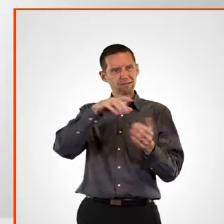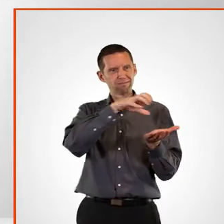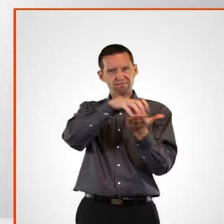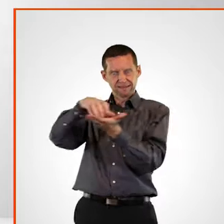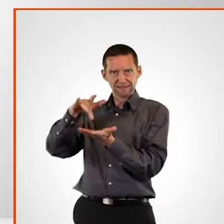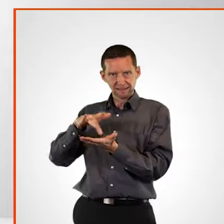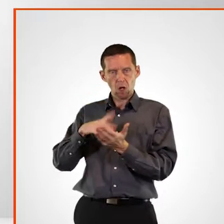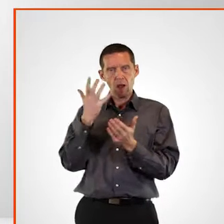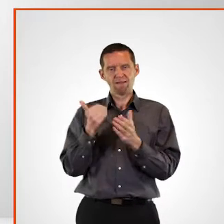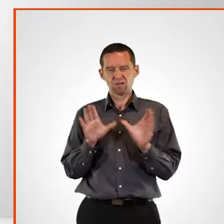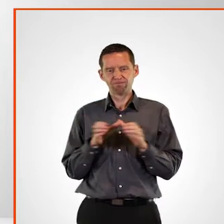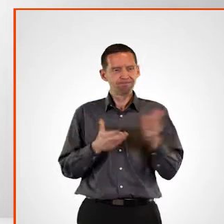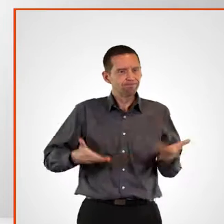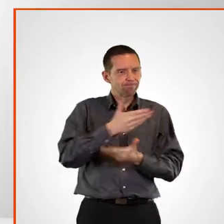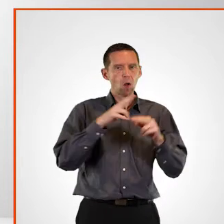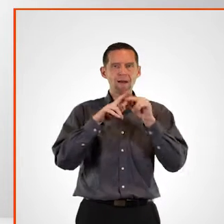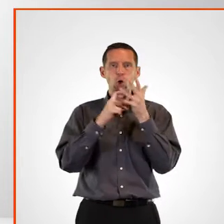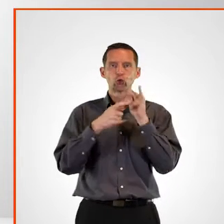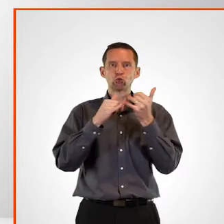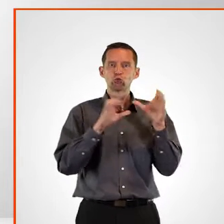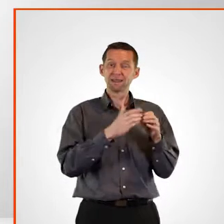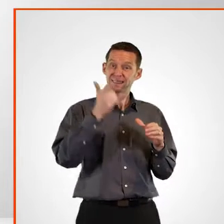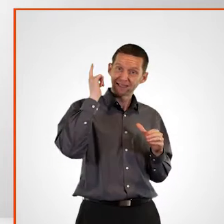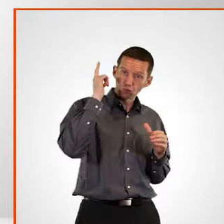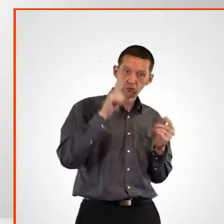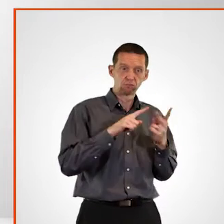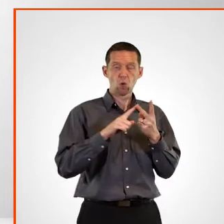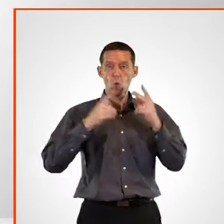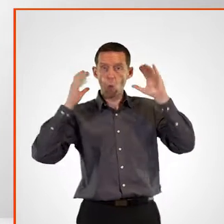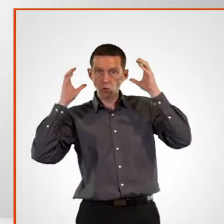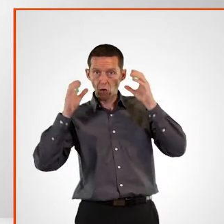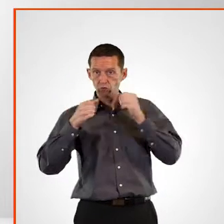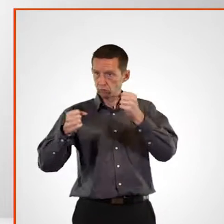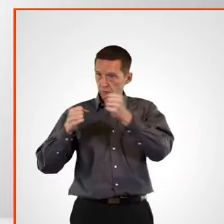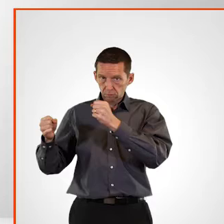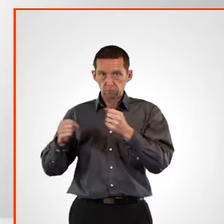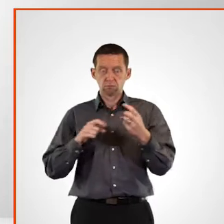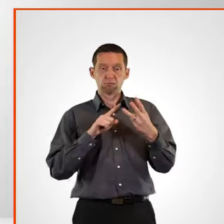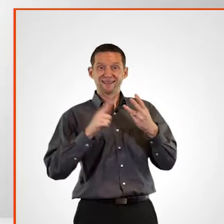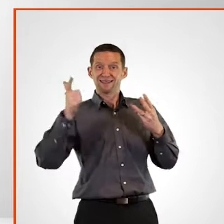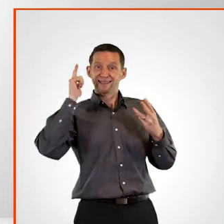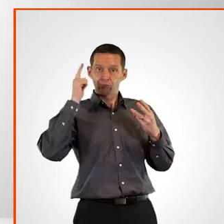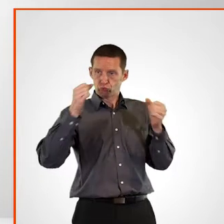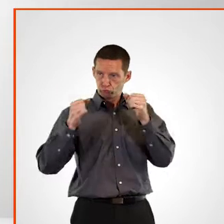with teachers, with audiologists in our clinic and also with teachers.